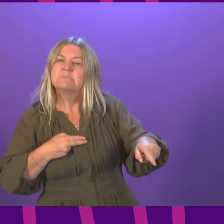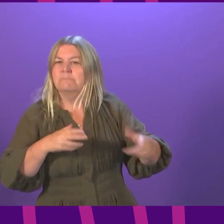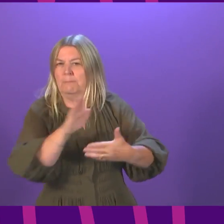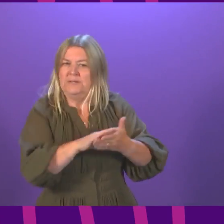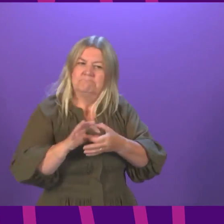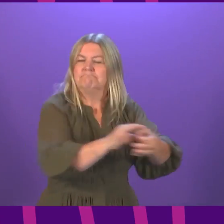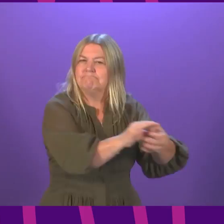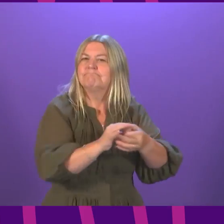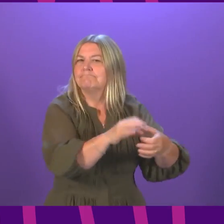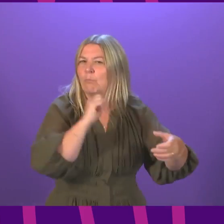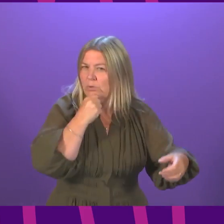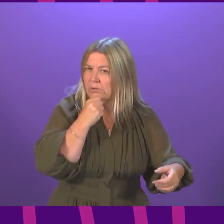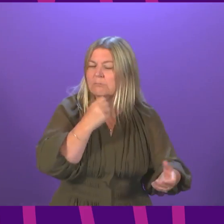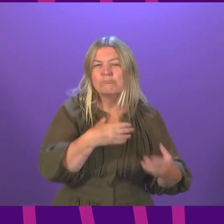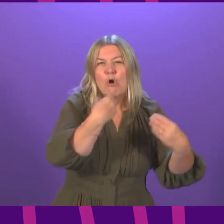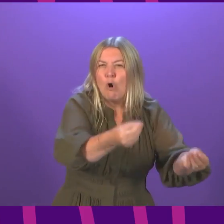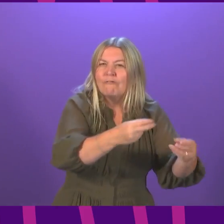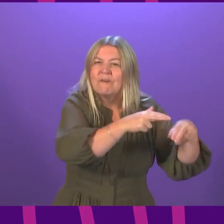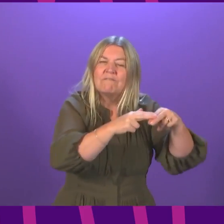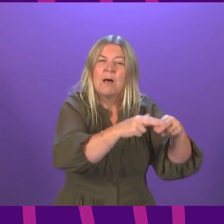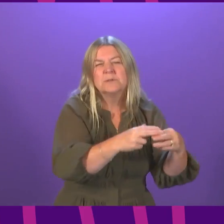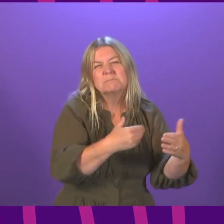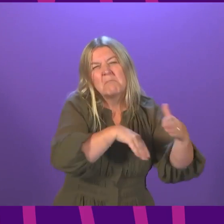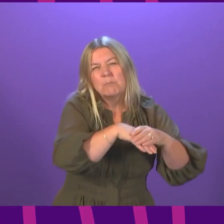of interventions for up to 20 families at one time.